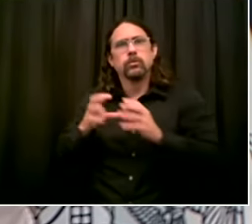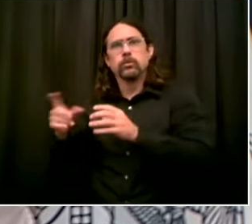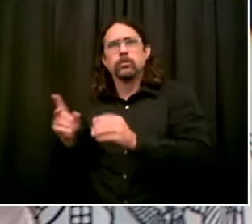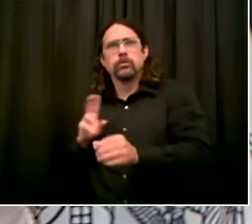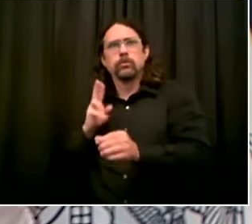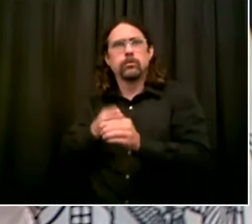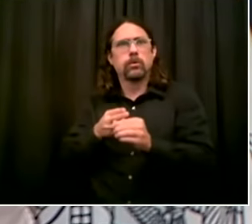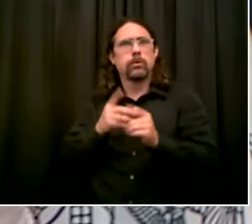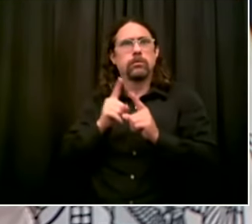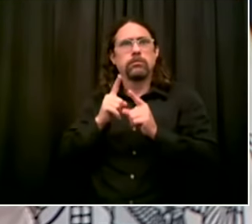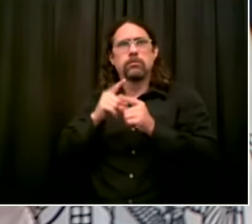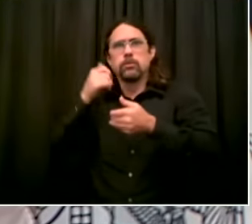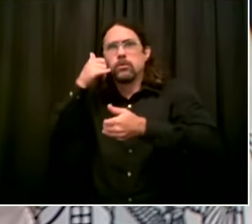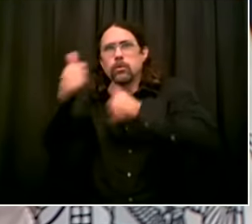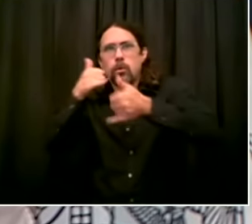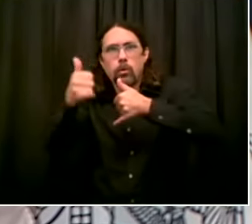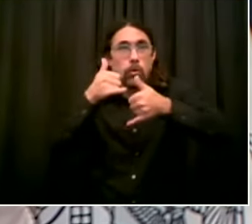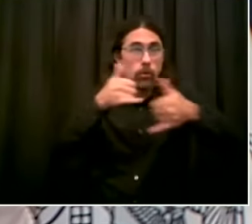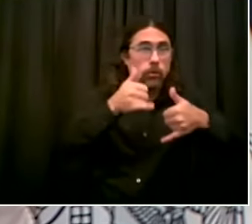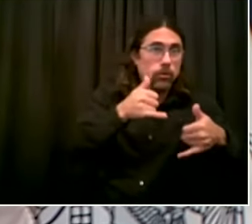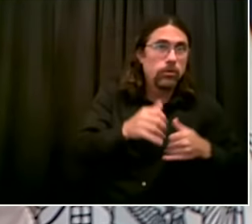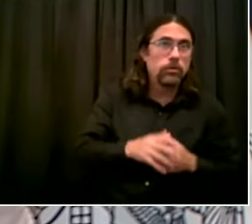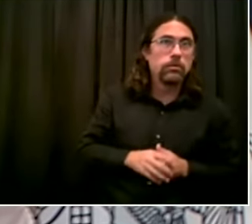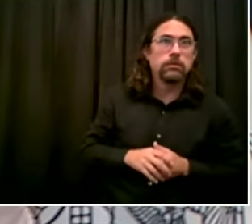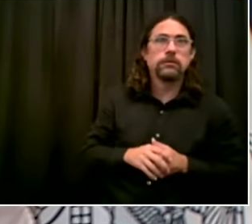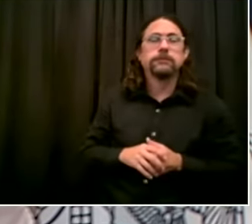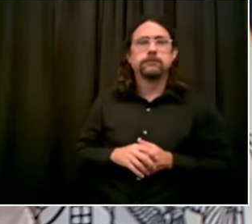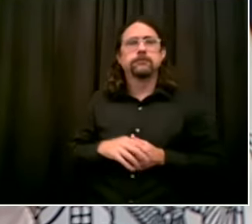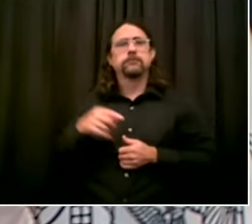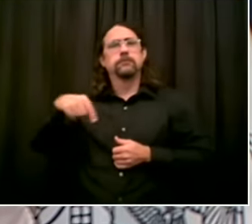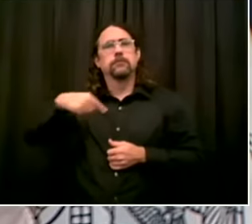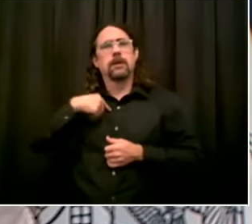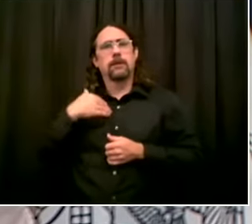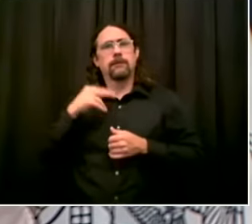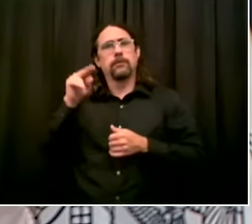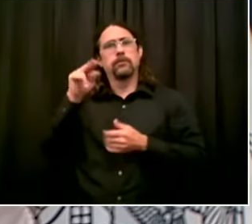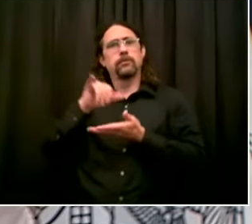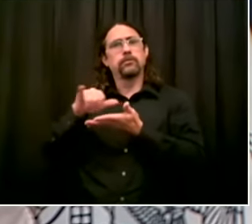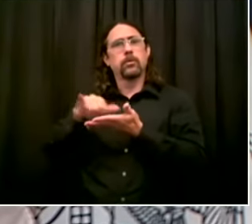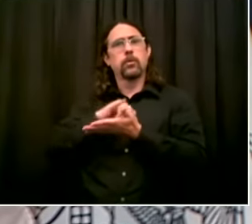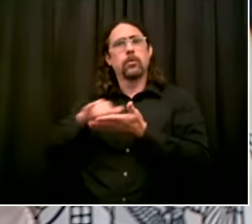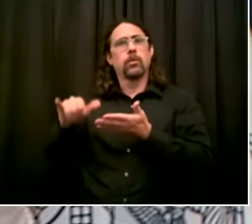IT IS Z IPCODES OF CONCERN BOTH IN SOUTHERN BRKLOOYN AS WELL AS IN PARTS OF